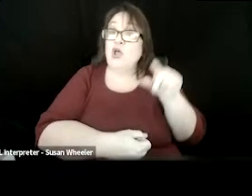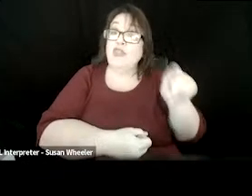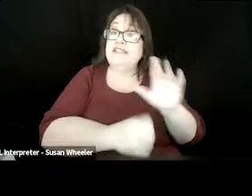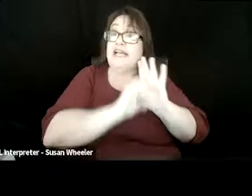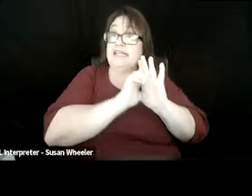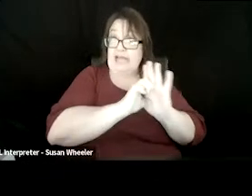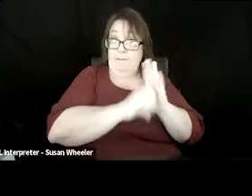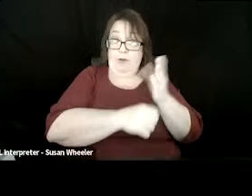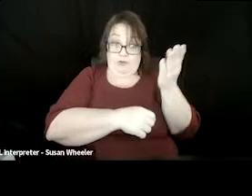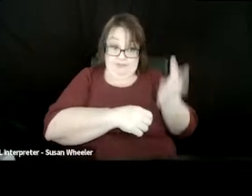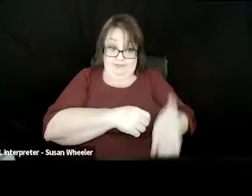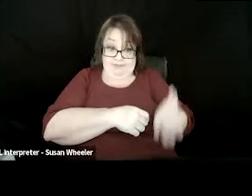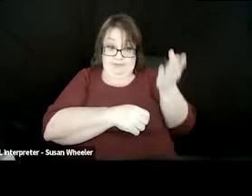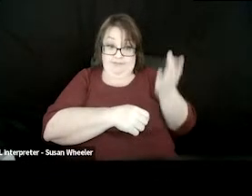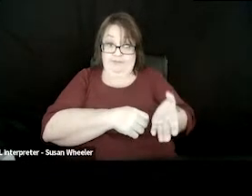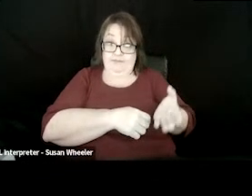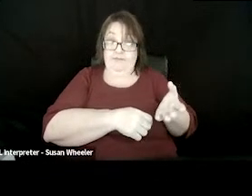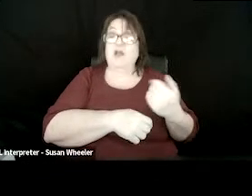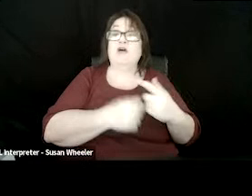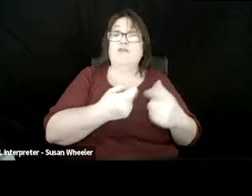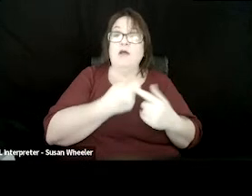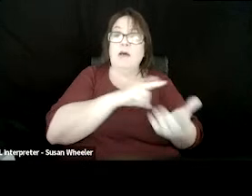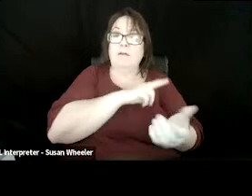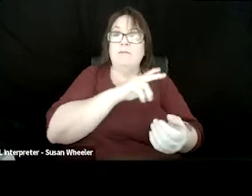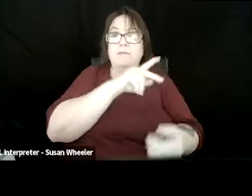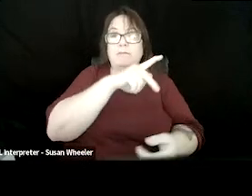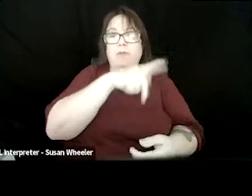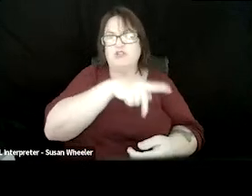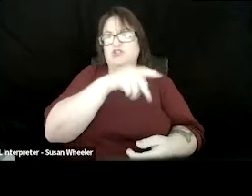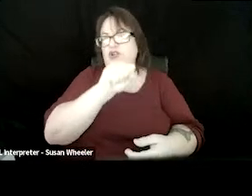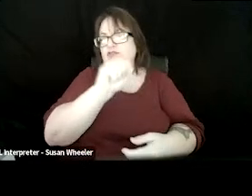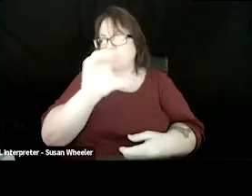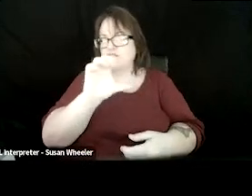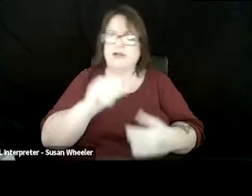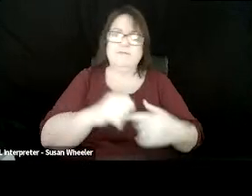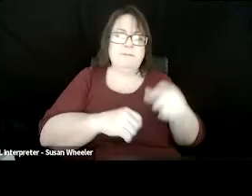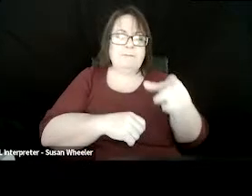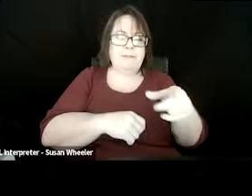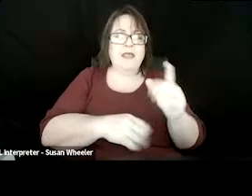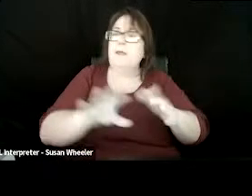from a personal service contract. The basic term provision essentially says